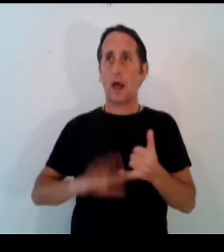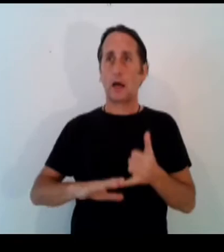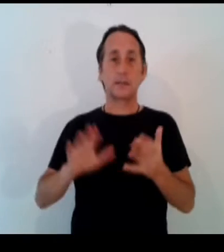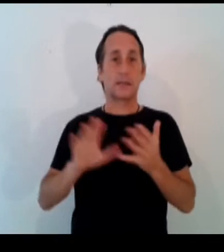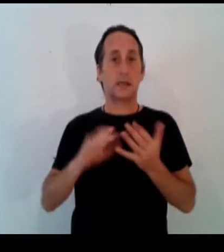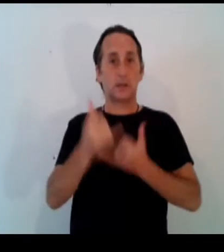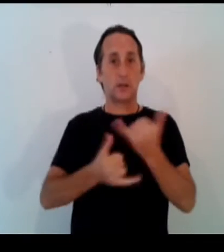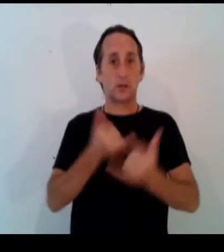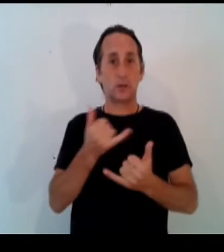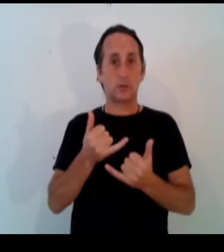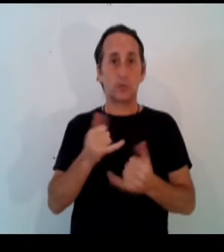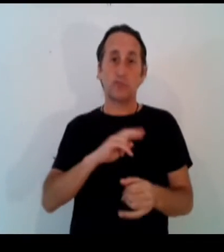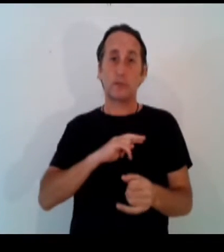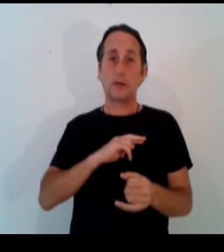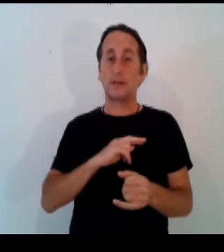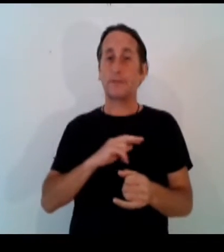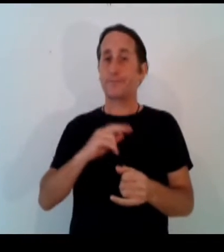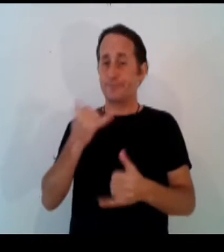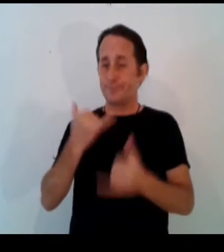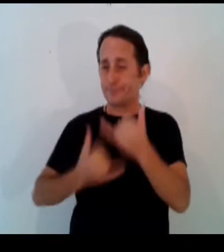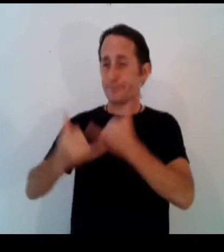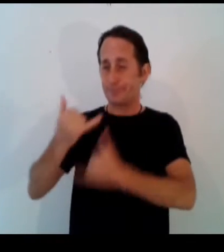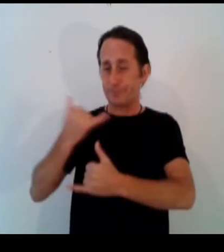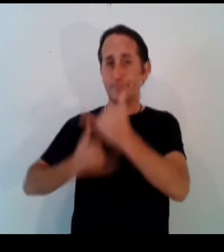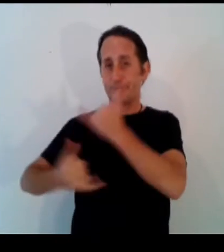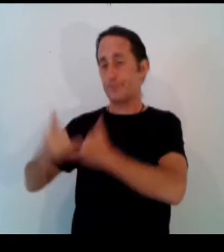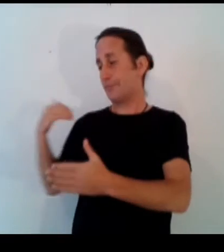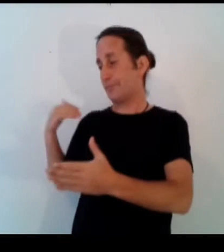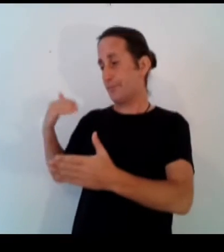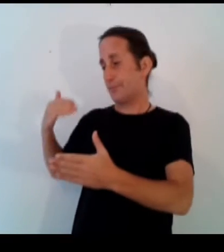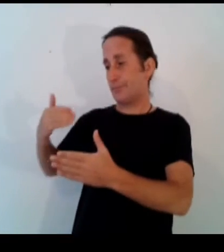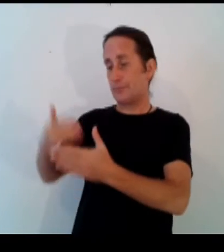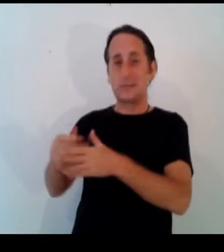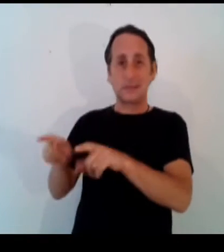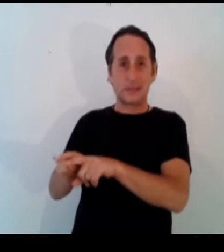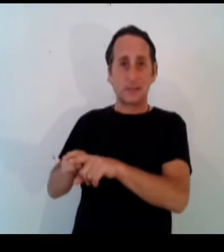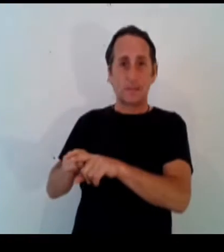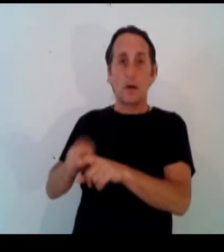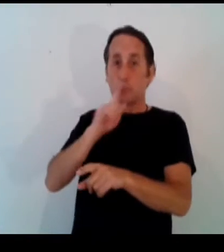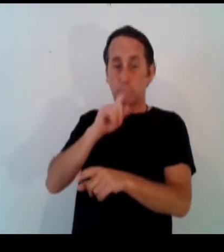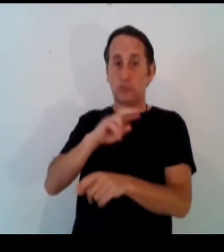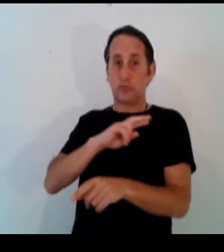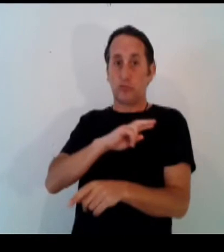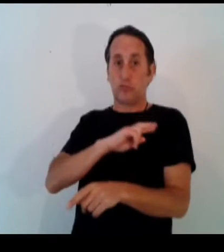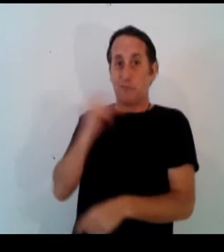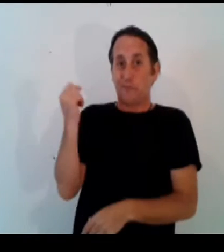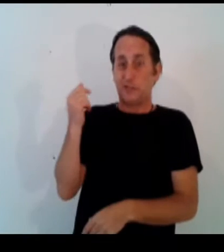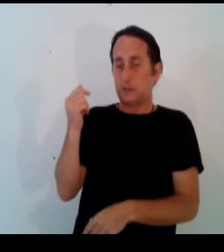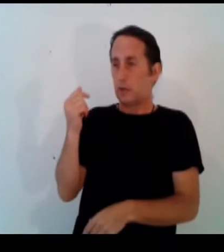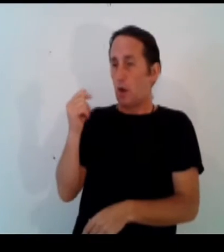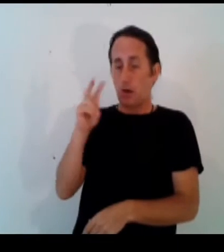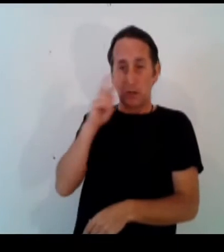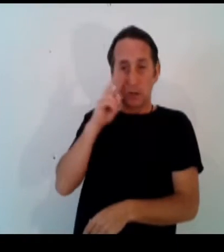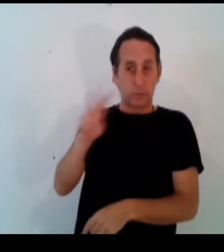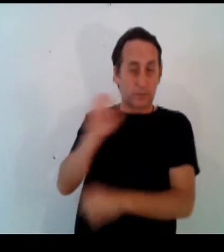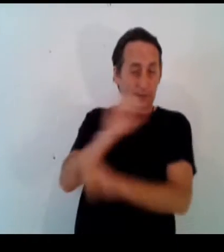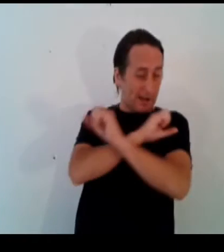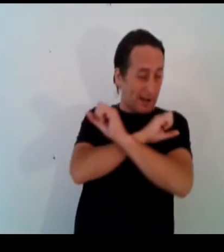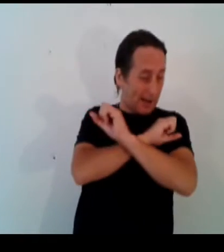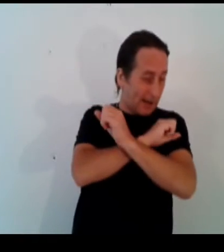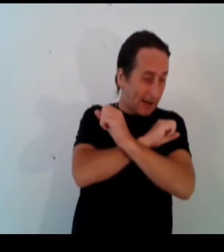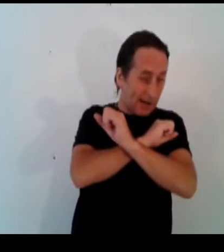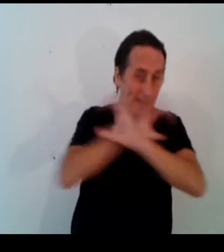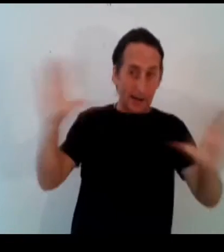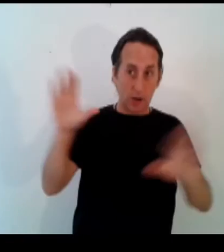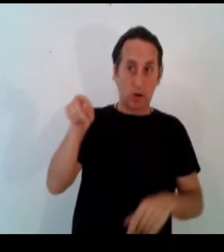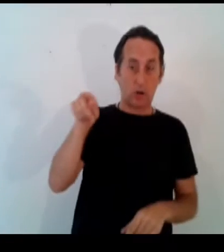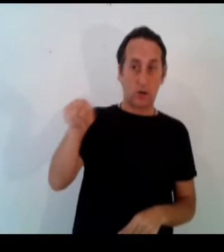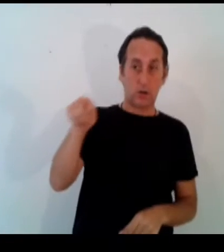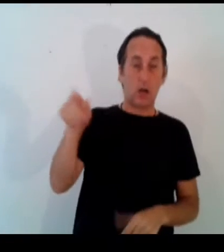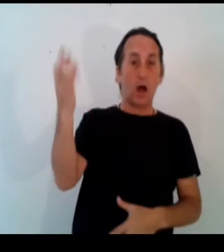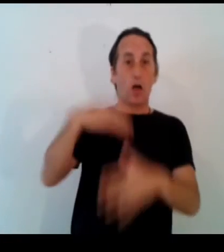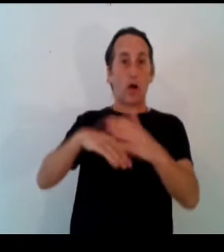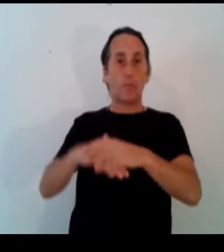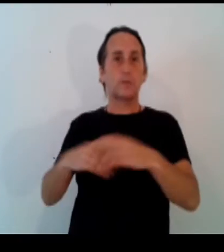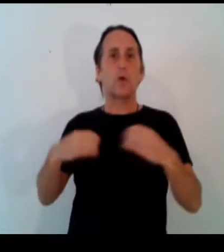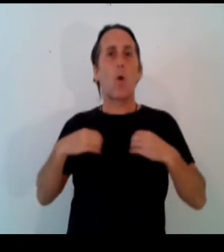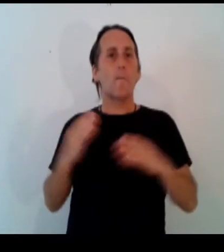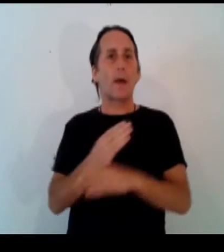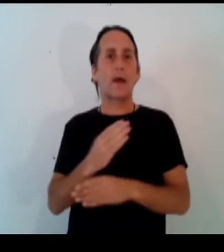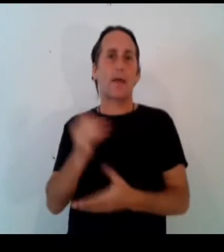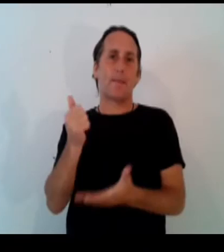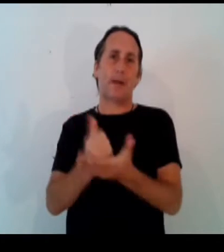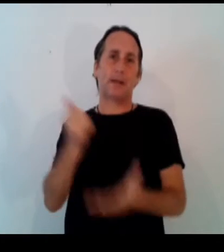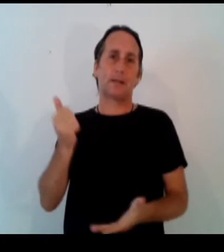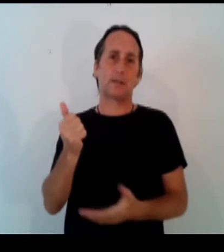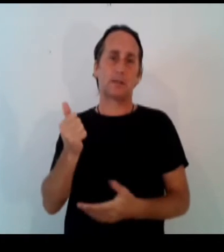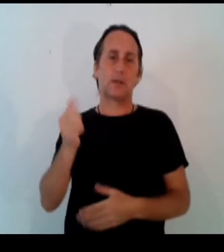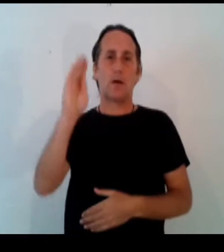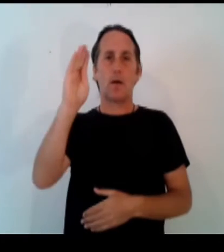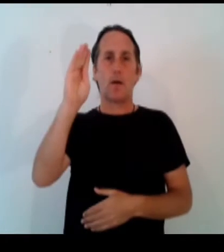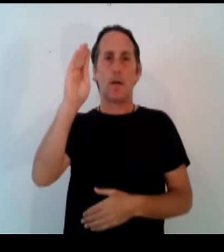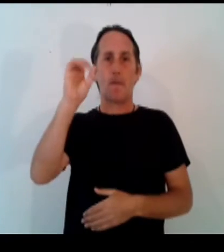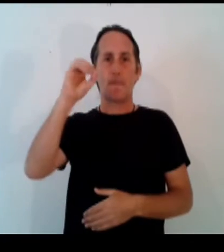Well, it's been going on for decades but it has become blindingly obviously in the last ten years that the governments are owned by the banks the bondholders